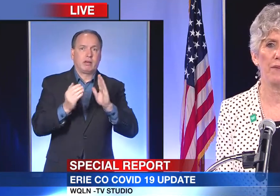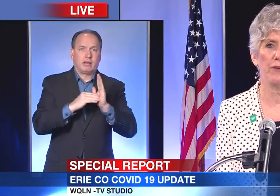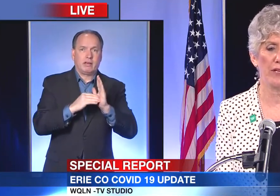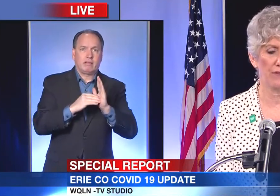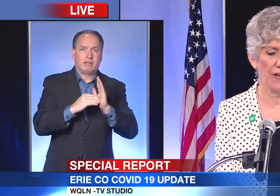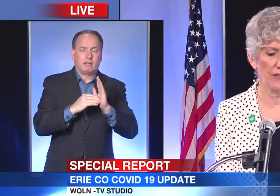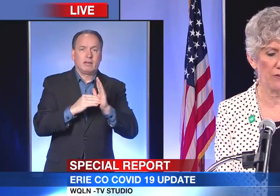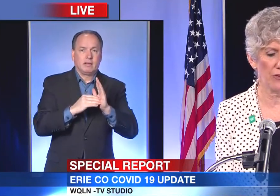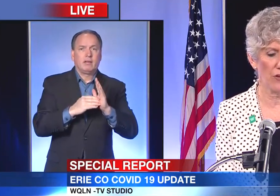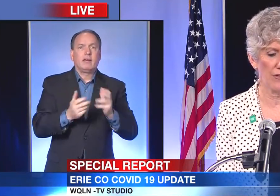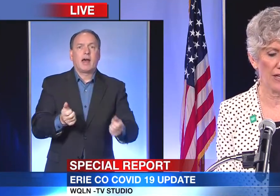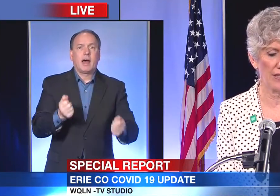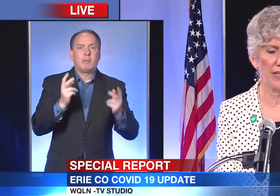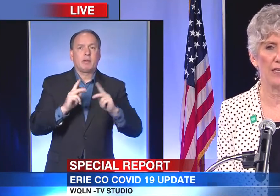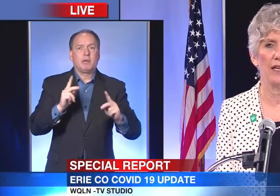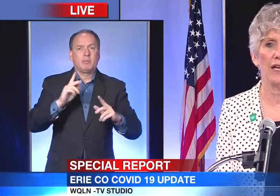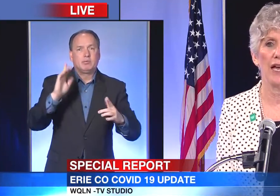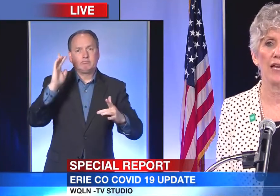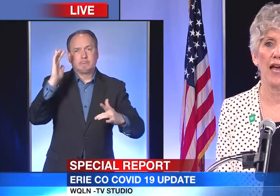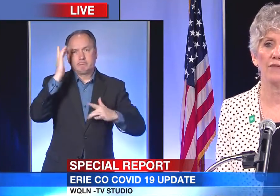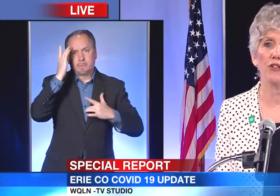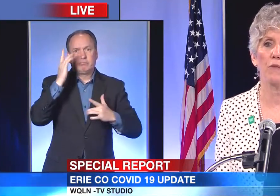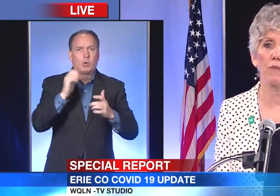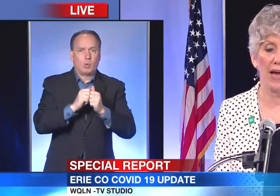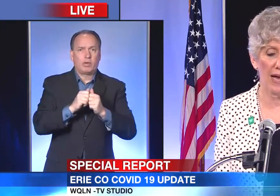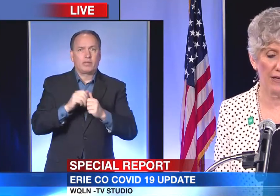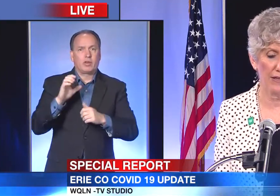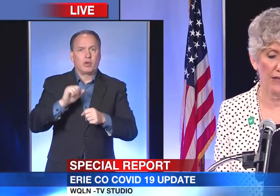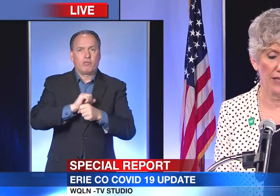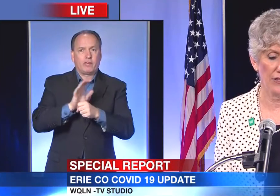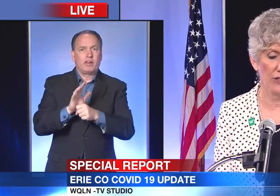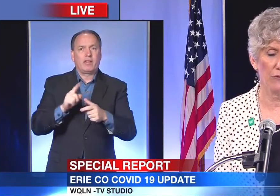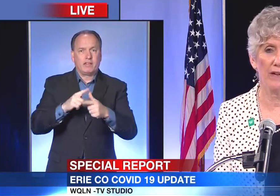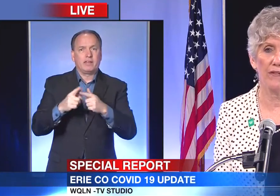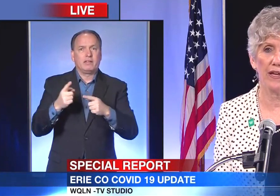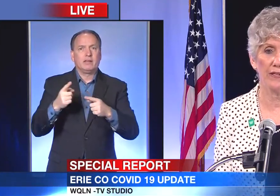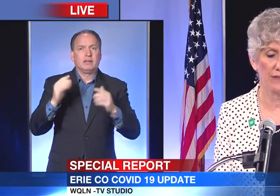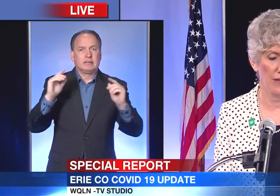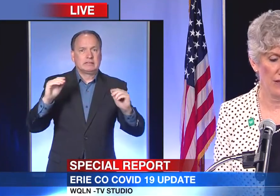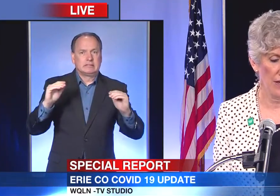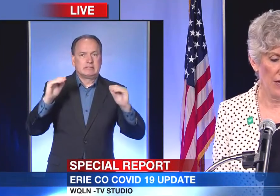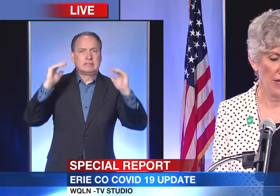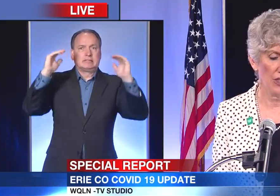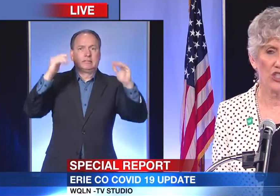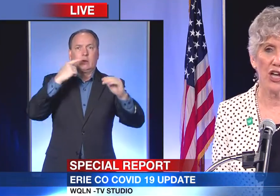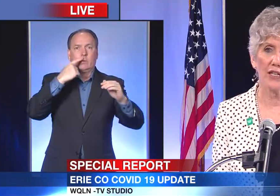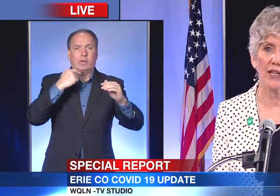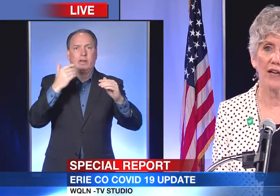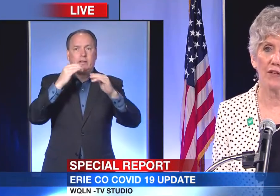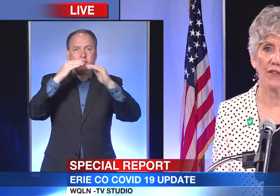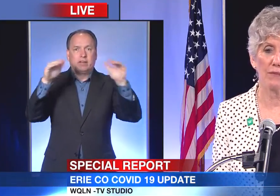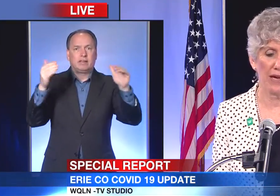WANT TO HAPPEN IS FOR US TO SEE A SPIKE IN THE NUMBER OF PEOPLE INFECTED WITH COVID-19 AND HAVE